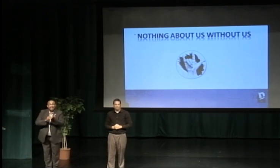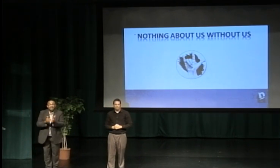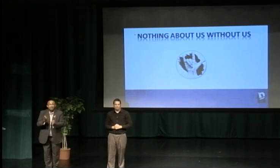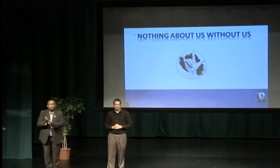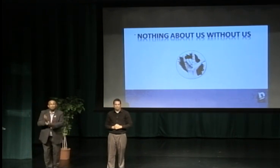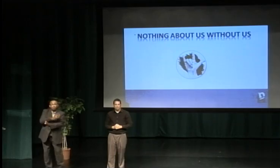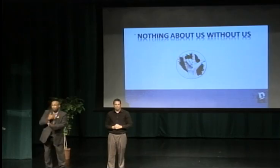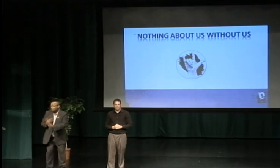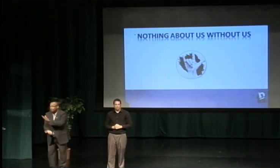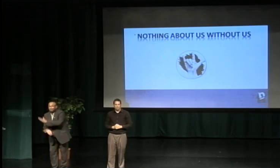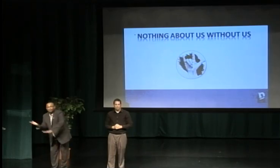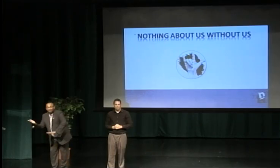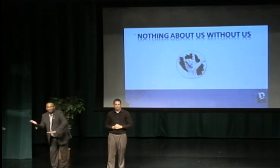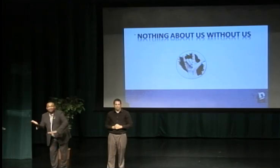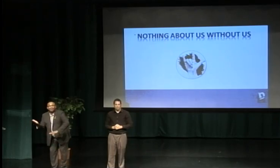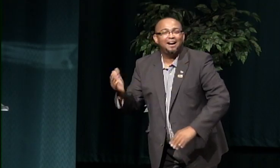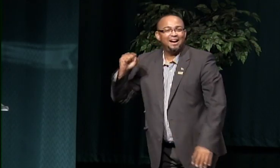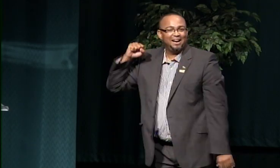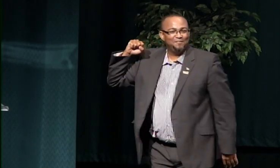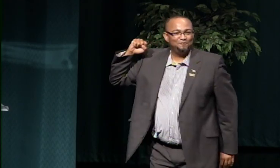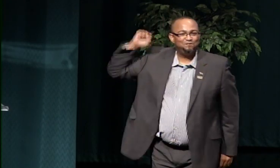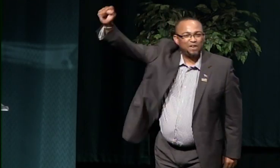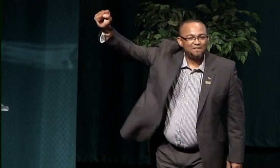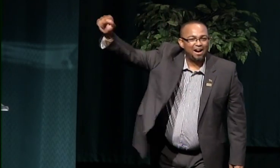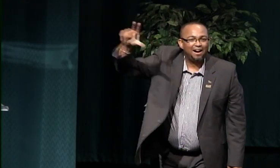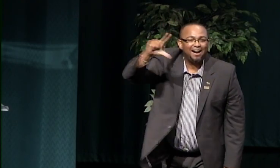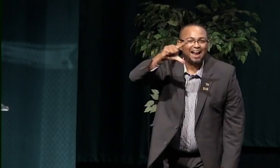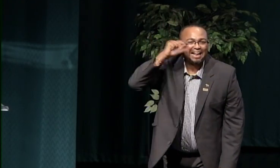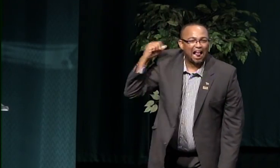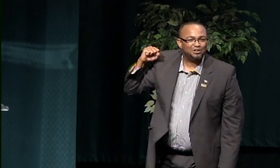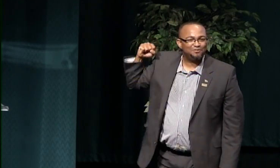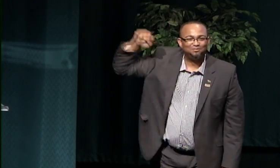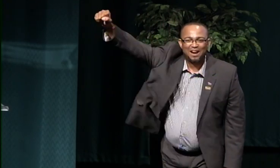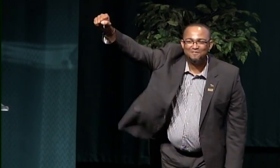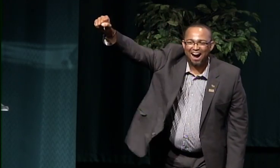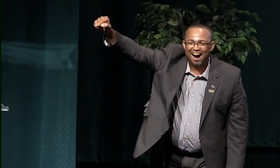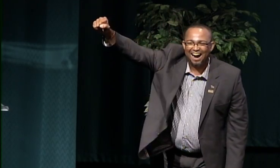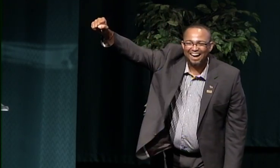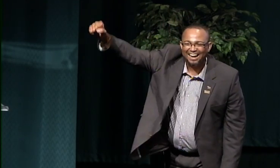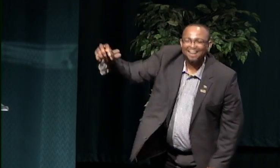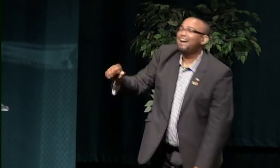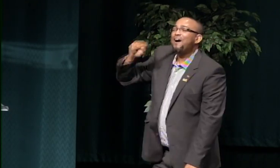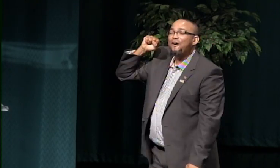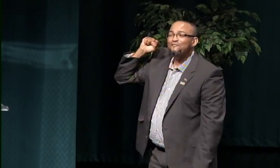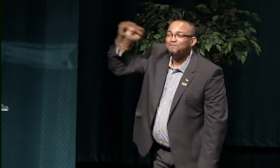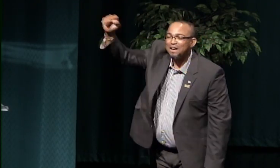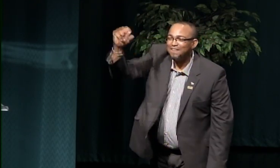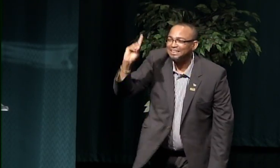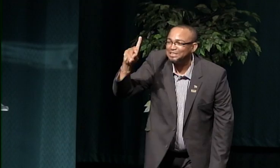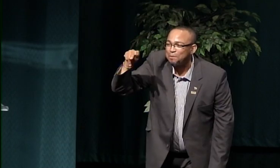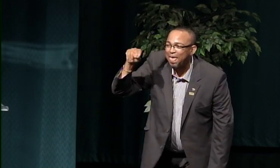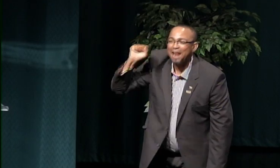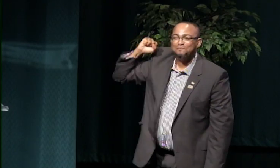This concludes my presentation. And before I leave the stage, I just want to say viva Gallaudet, viva D.P.N.,